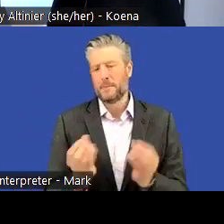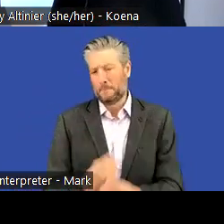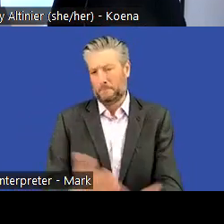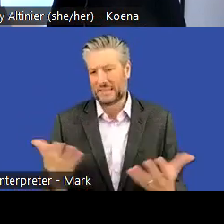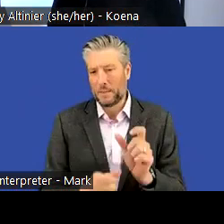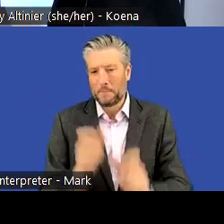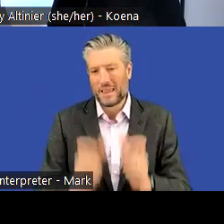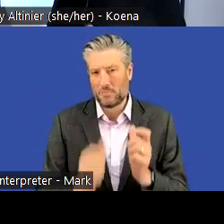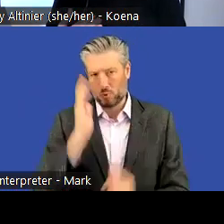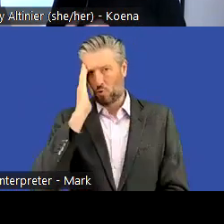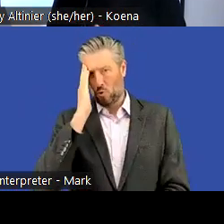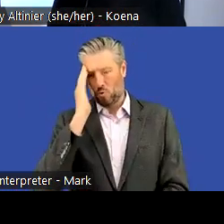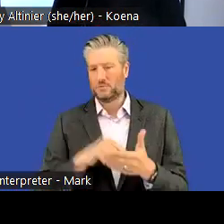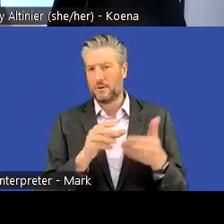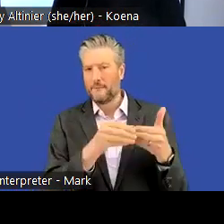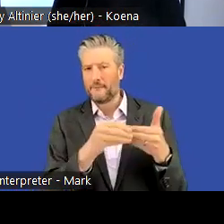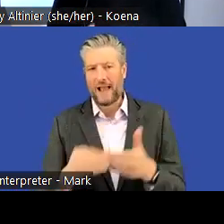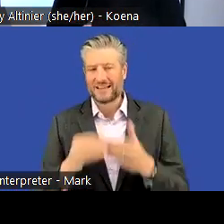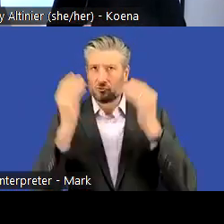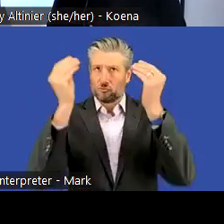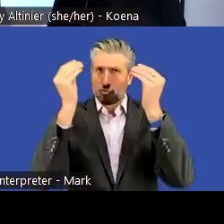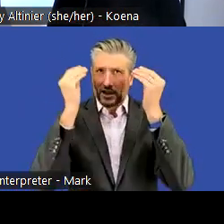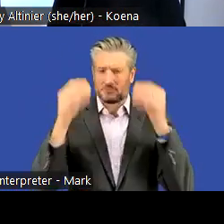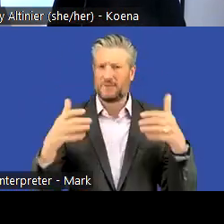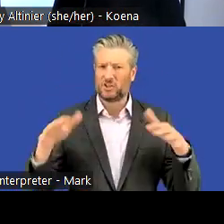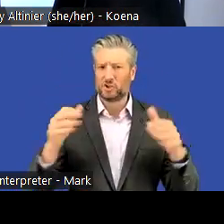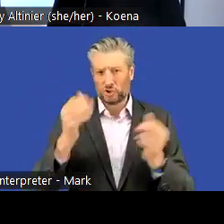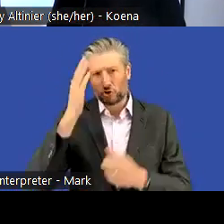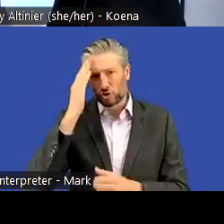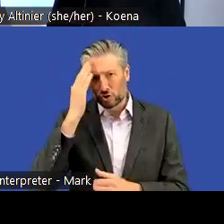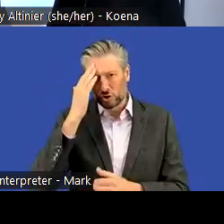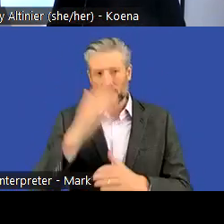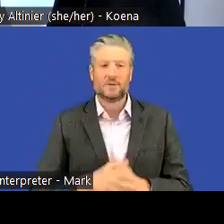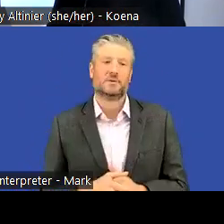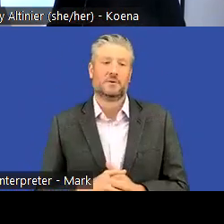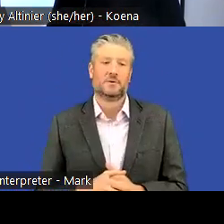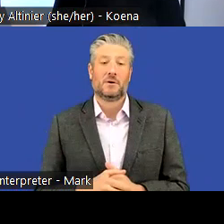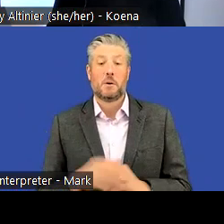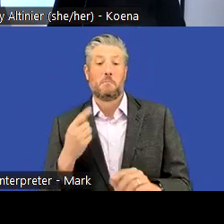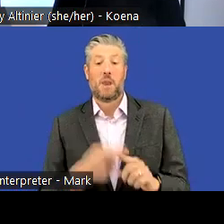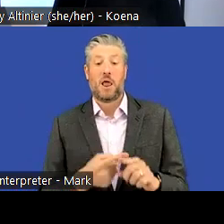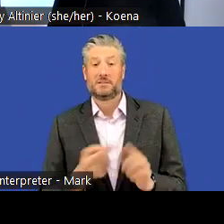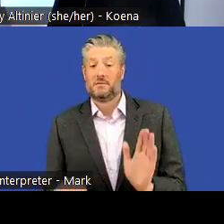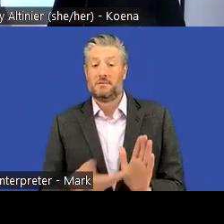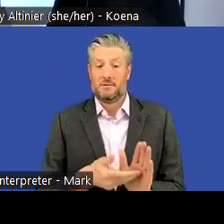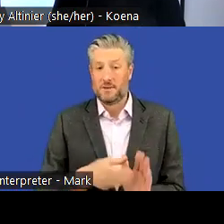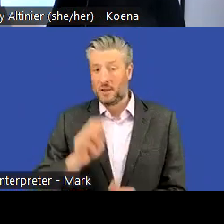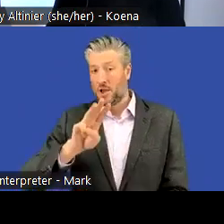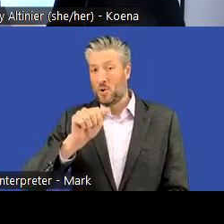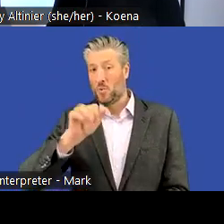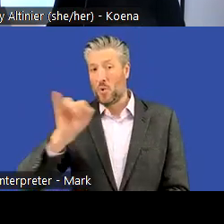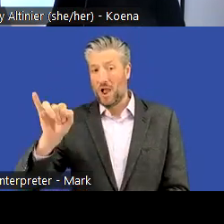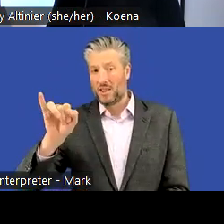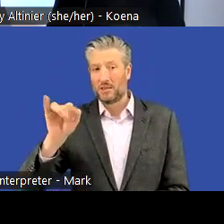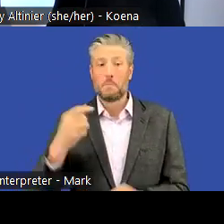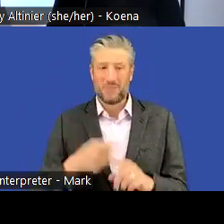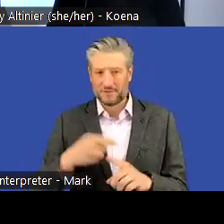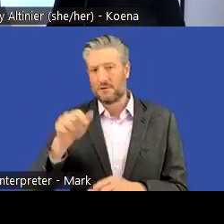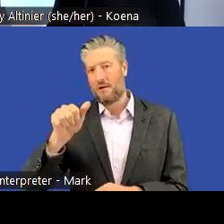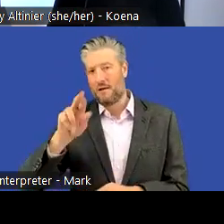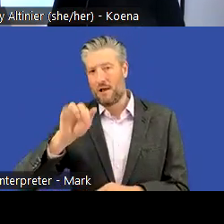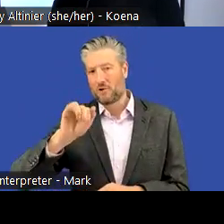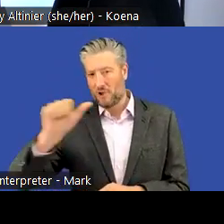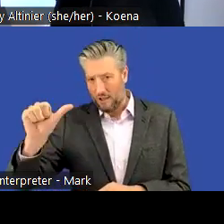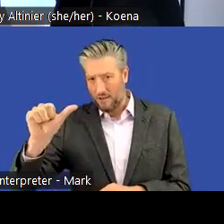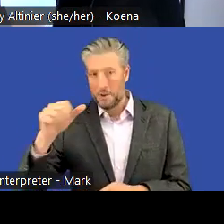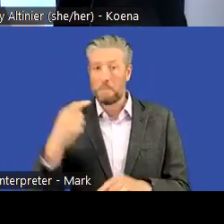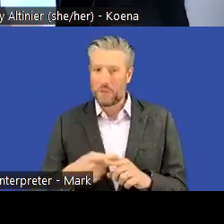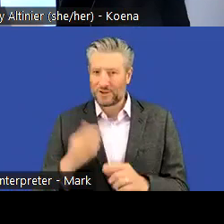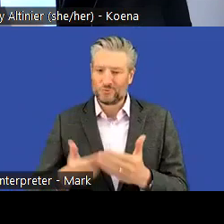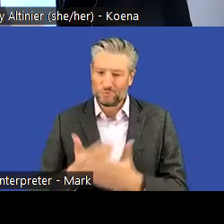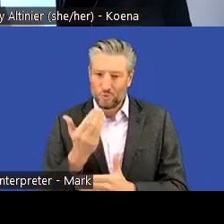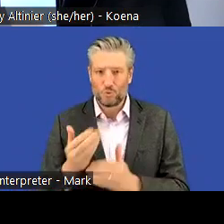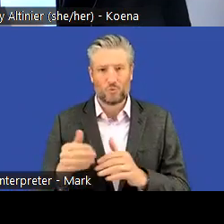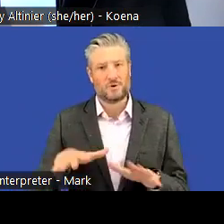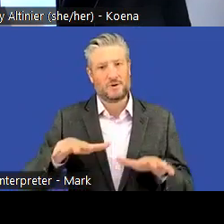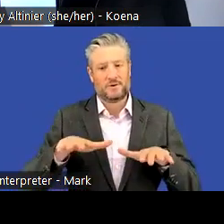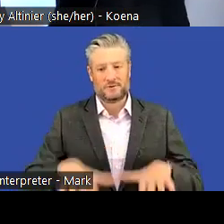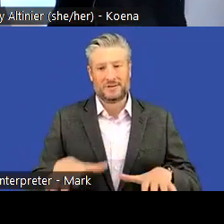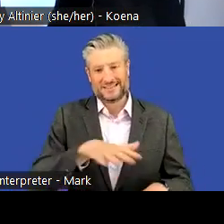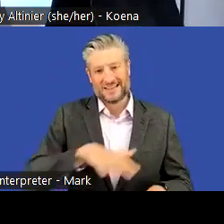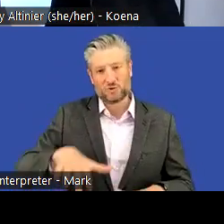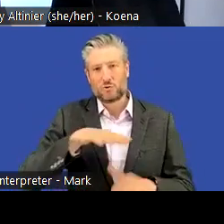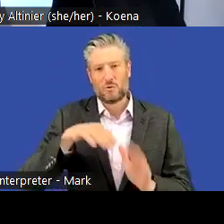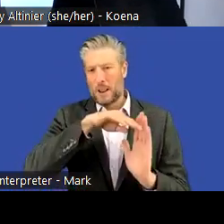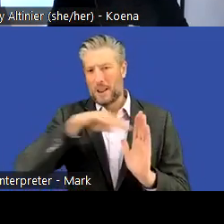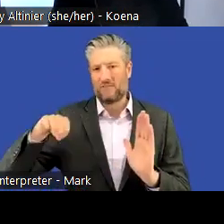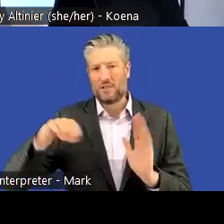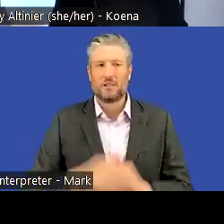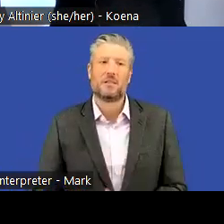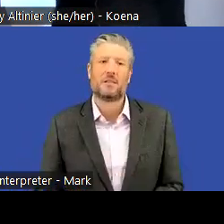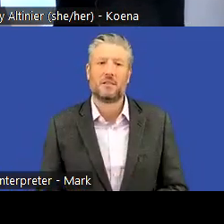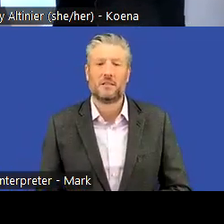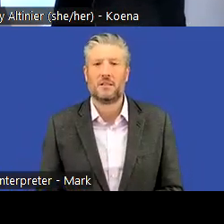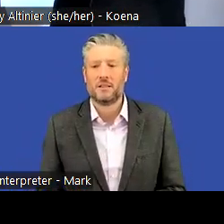The version three introduced WAI-ARIA and a new National label, eAccessible RGAA.